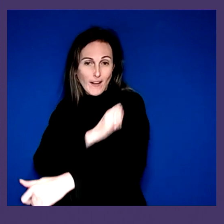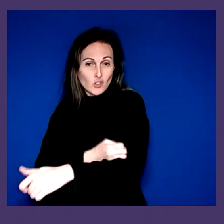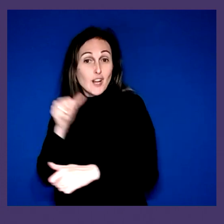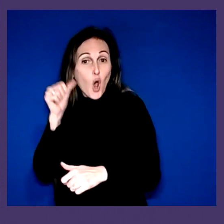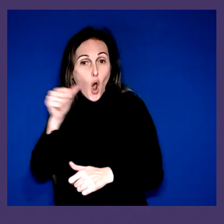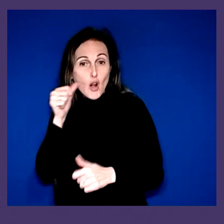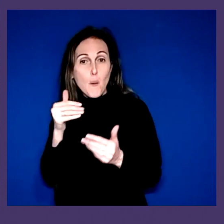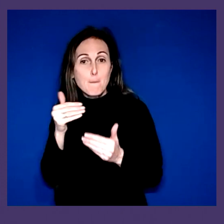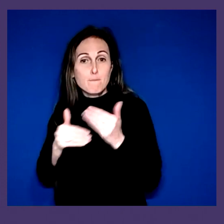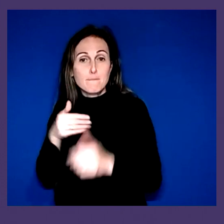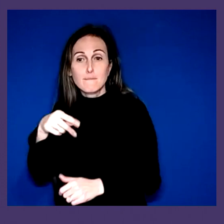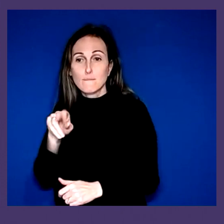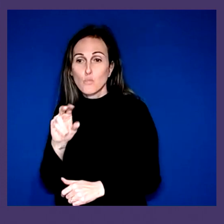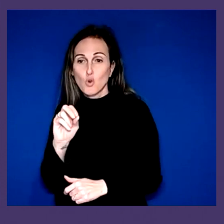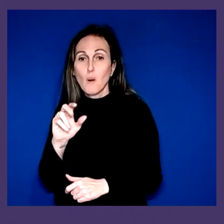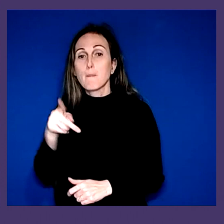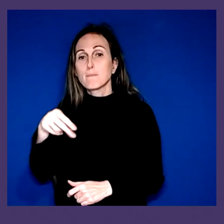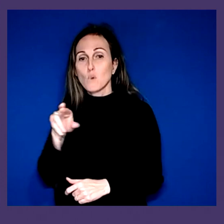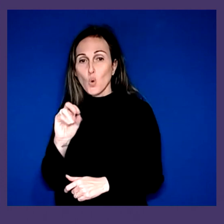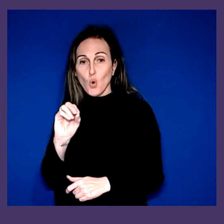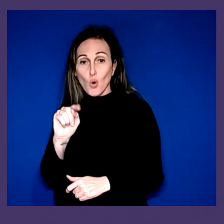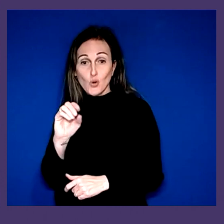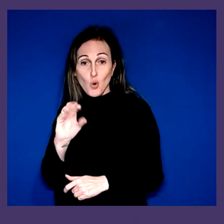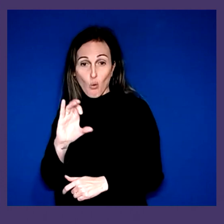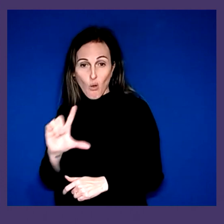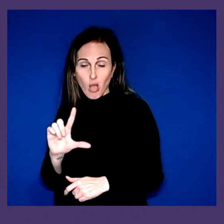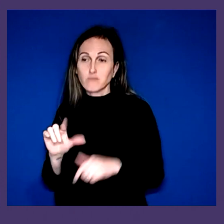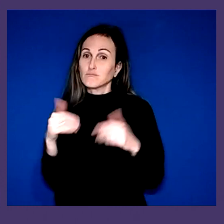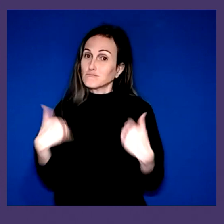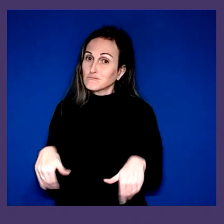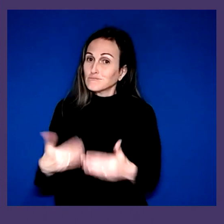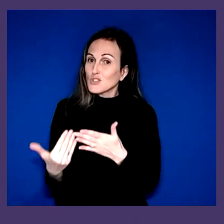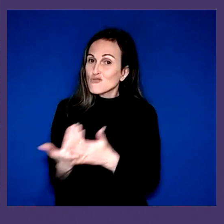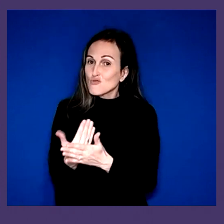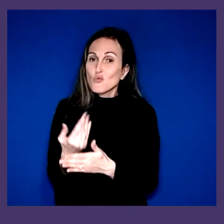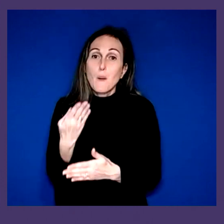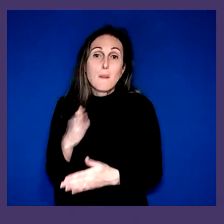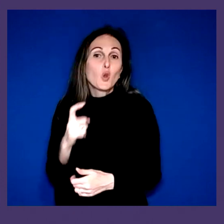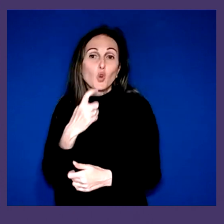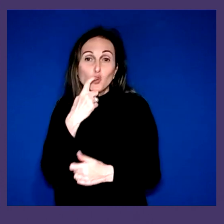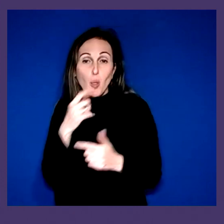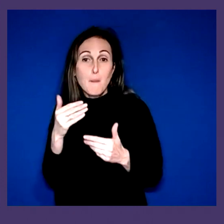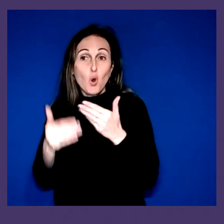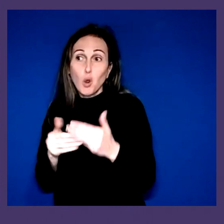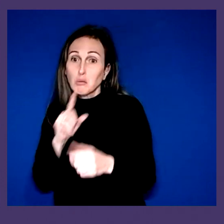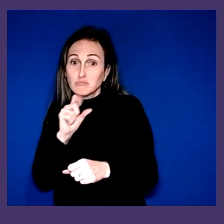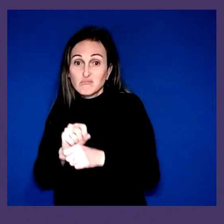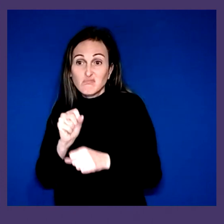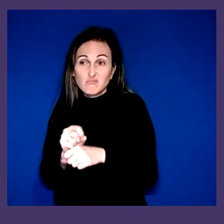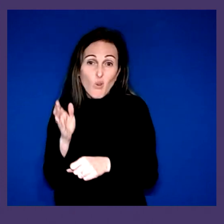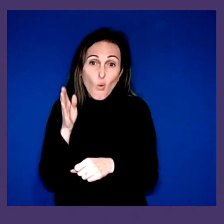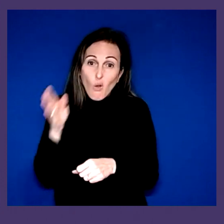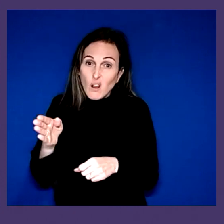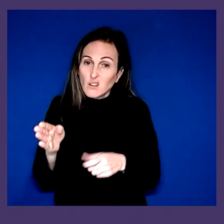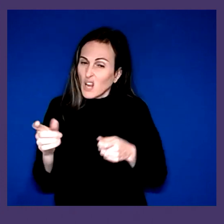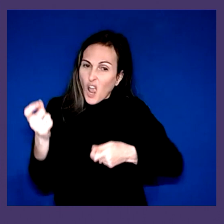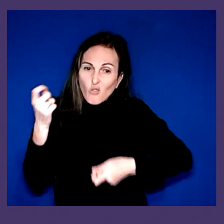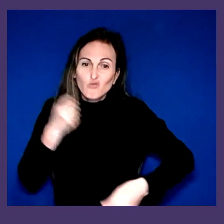This is a new Bluetooth protocol that will actually one day replace the standard, classic Bluetooth